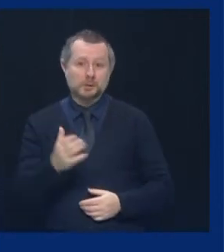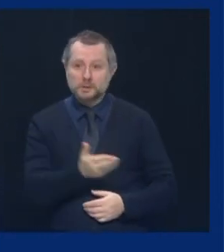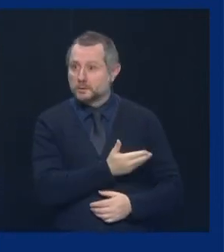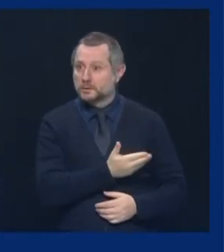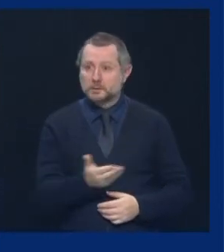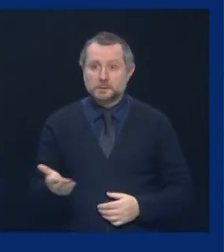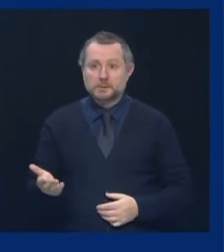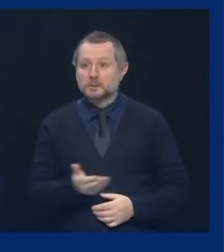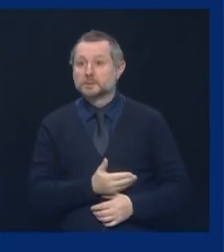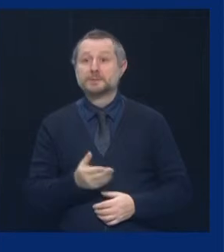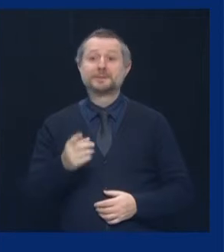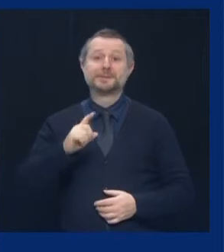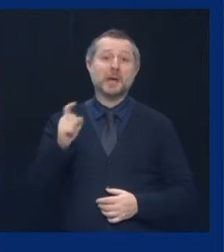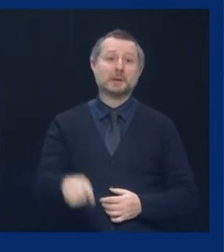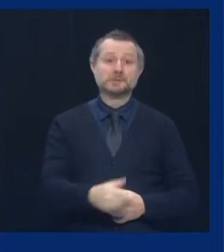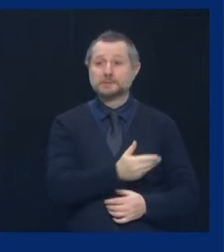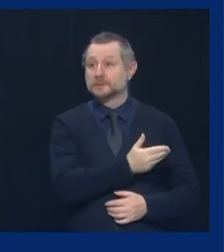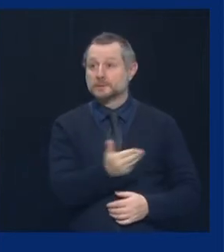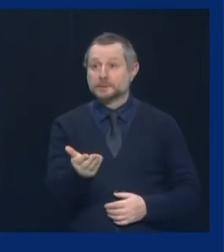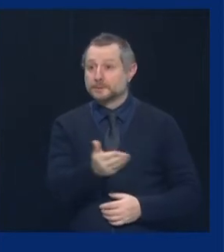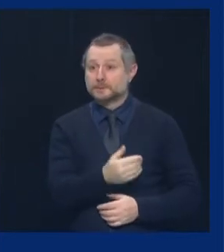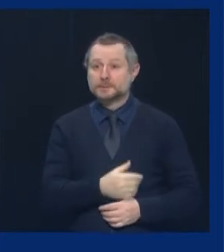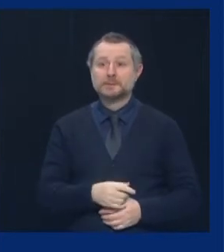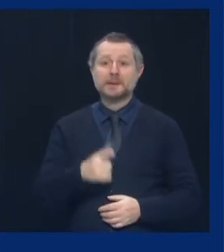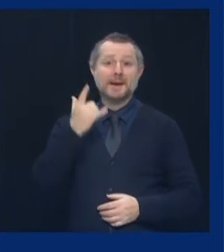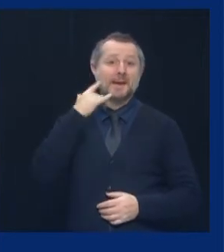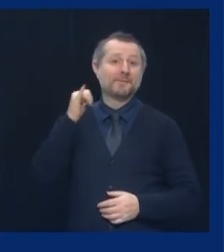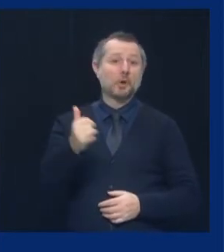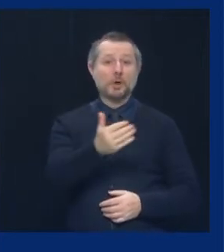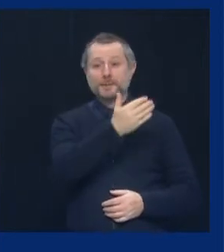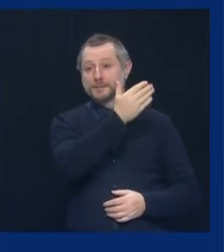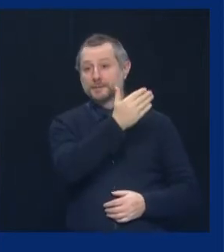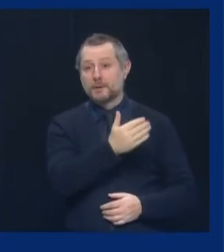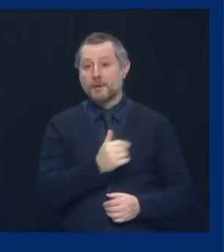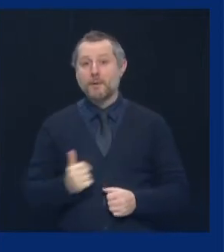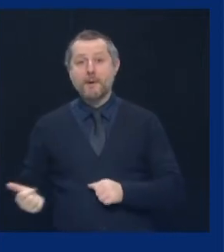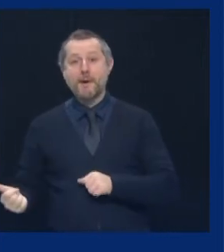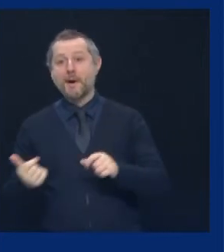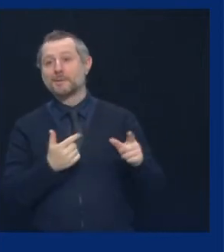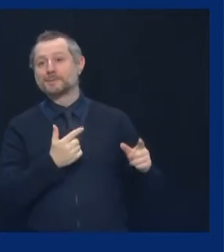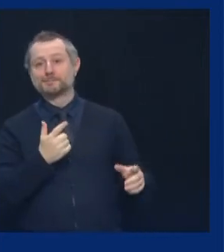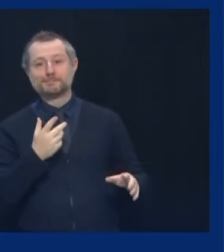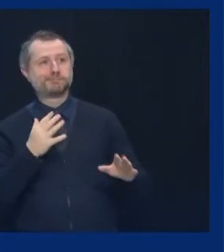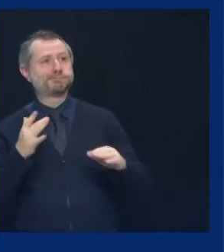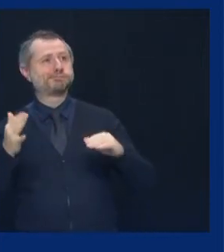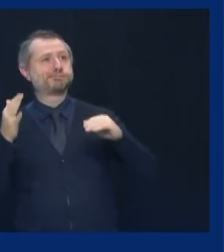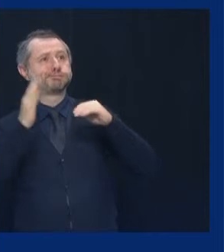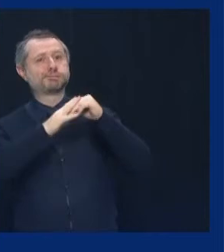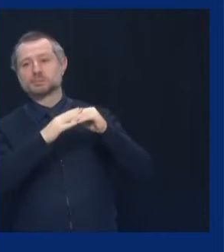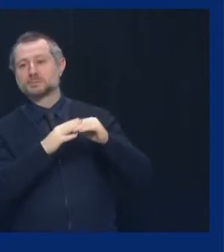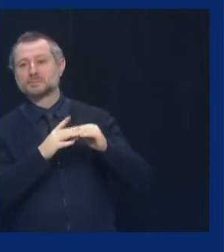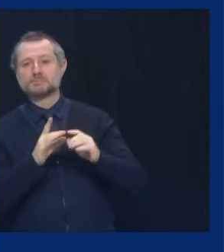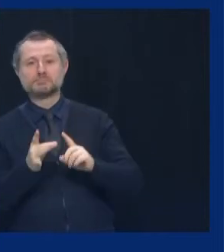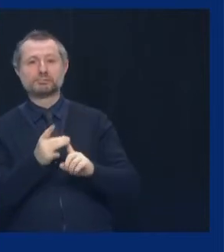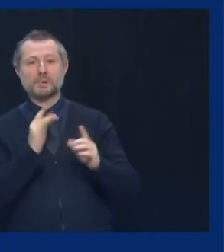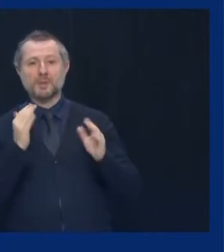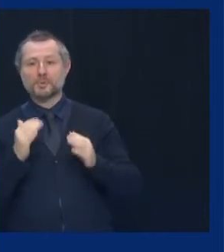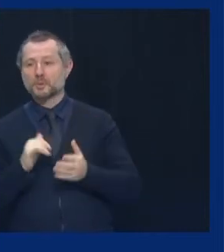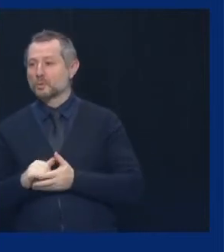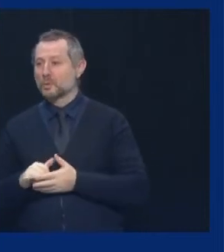HIGHER INFECTION RATE, FLORIDA. HIGHER INFECTION RATE, NORTH CAROLINA.